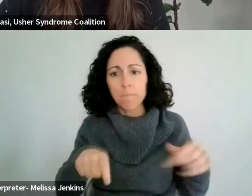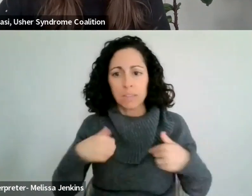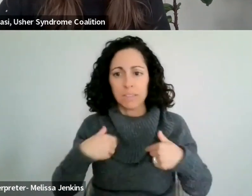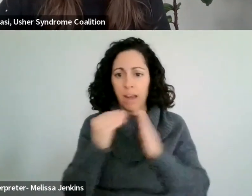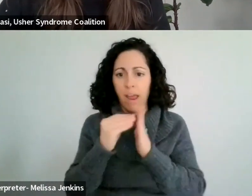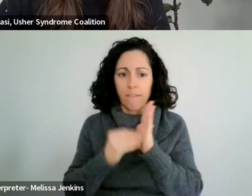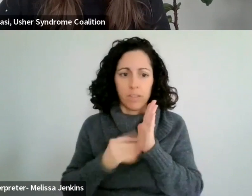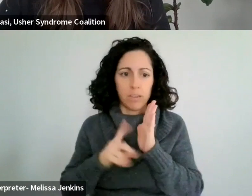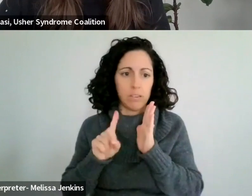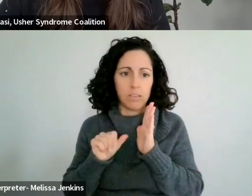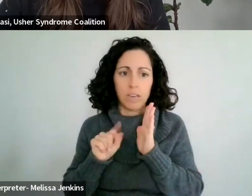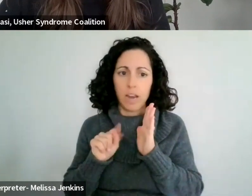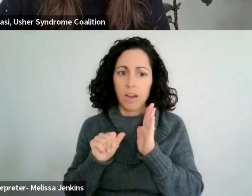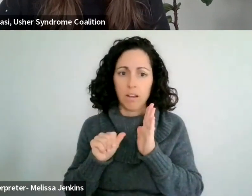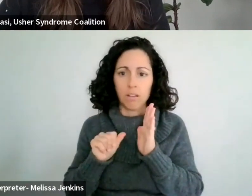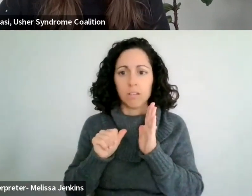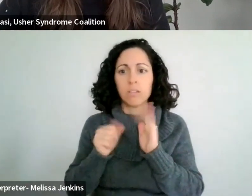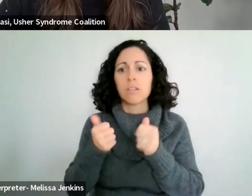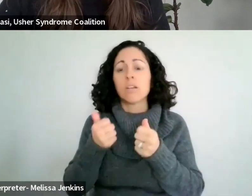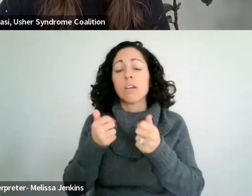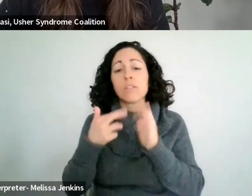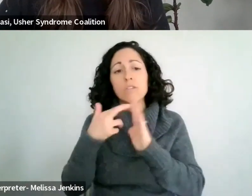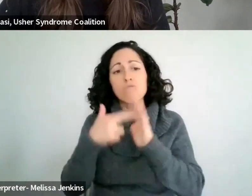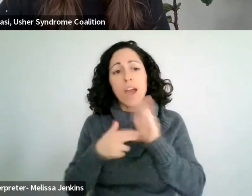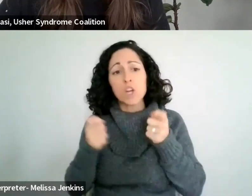They really want to be sure to protect the patient